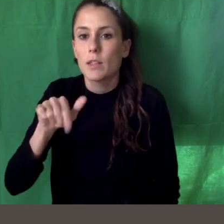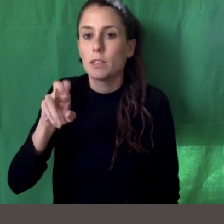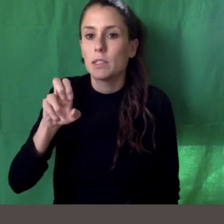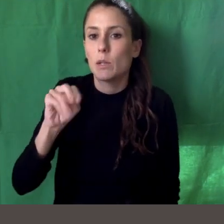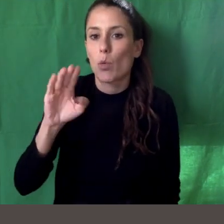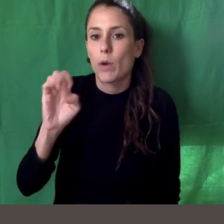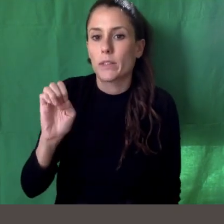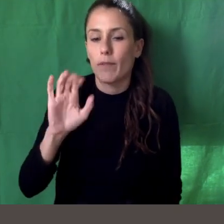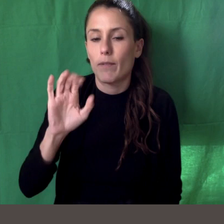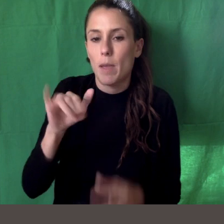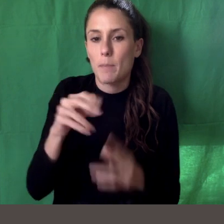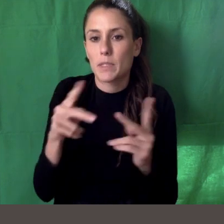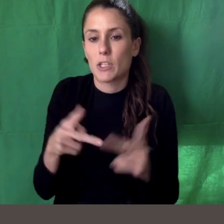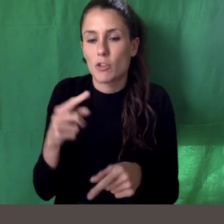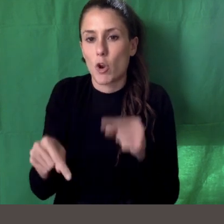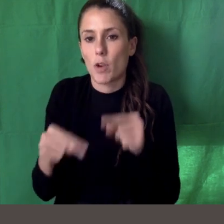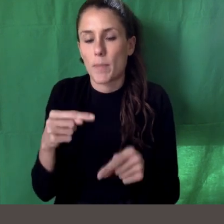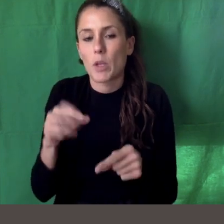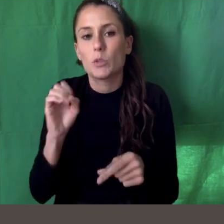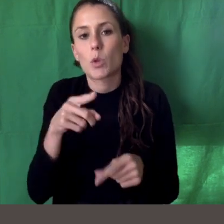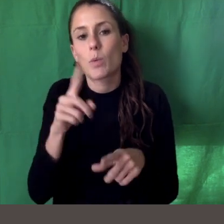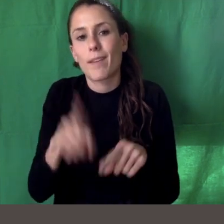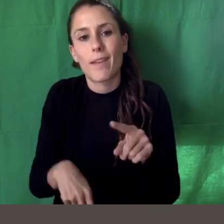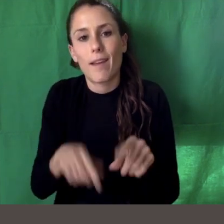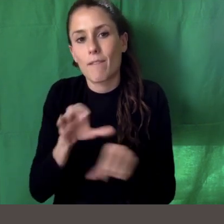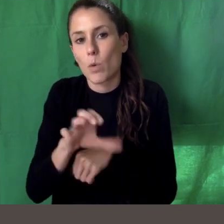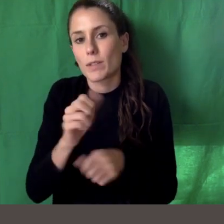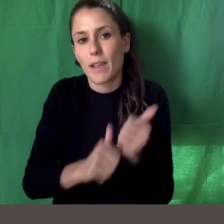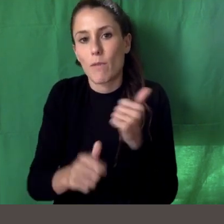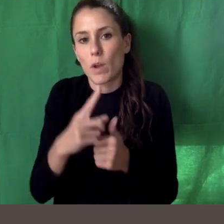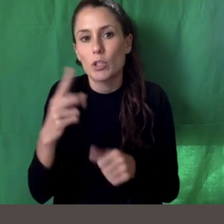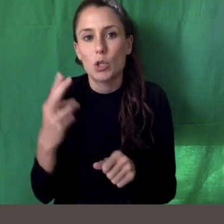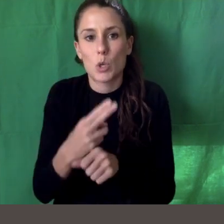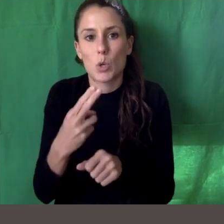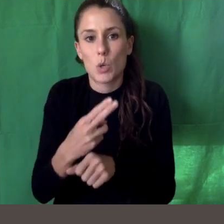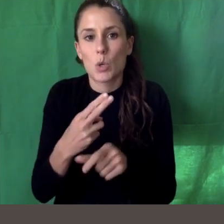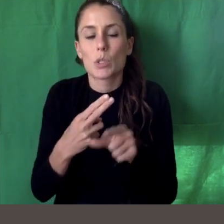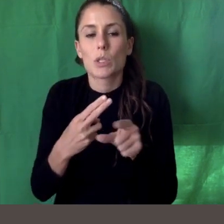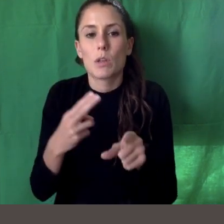sequence of positional arguments and since you can't really force everyone to use keyword